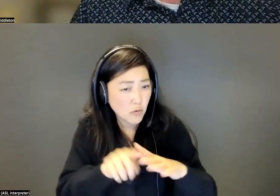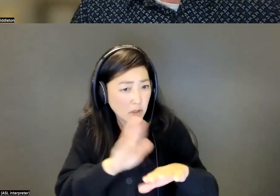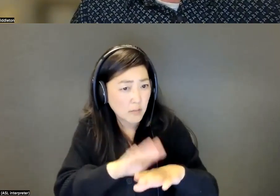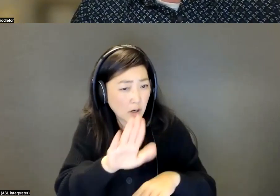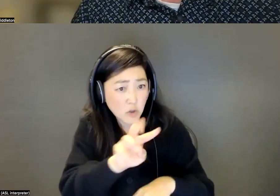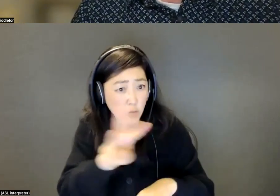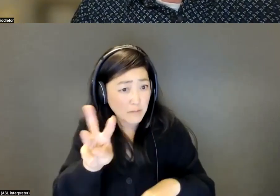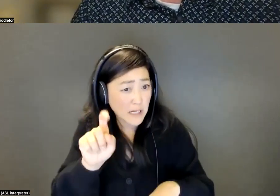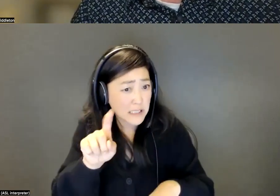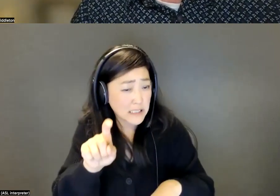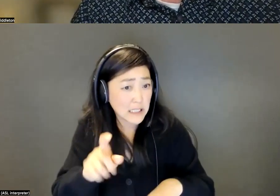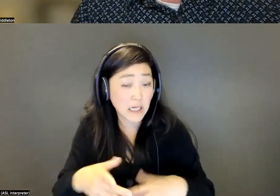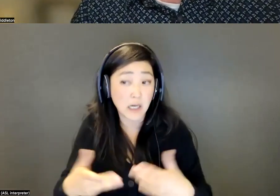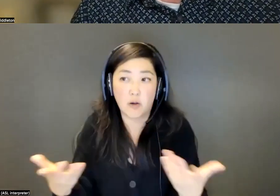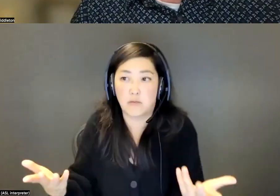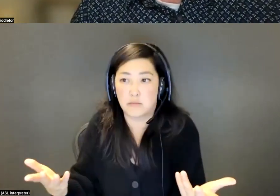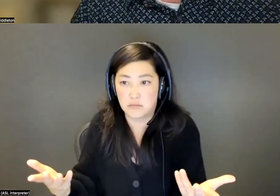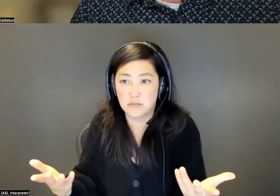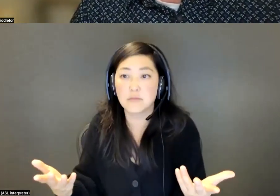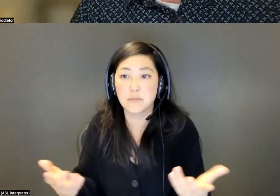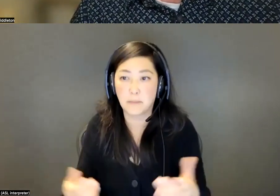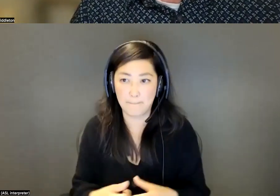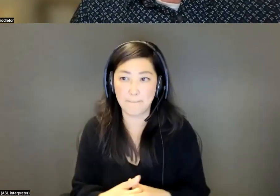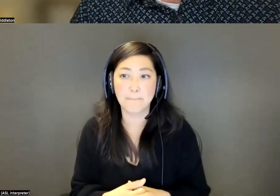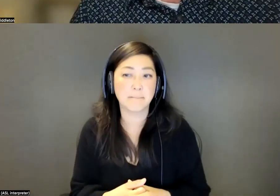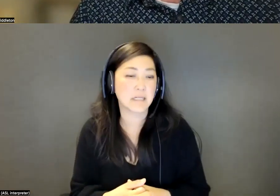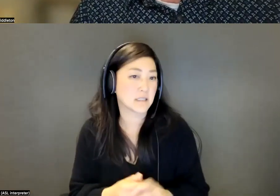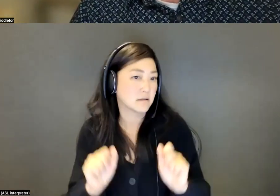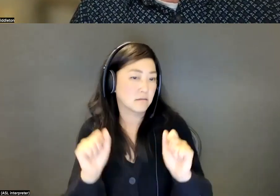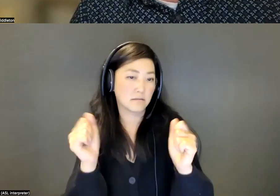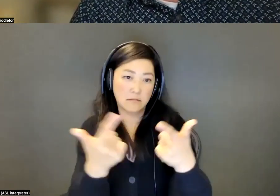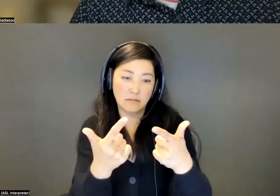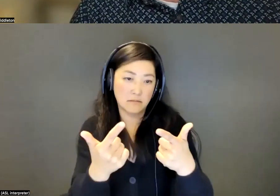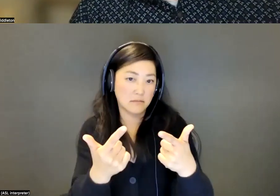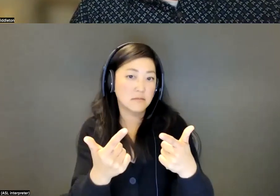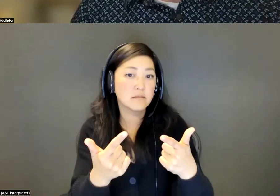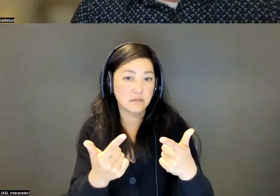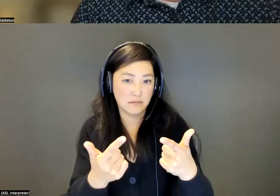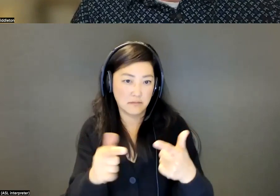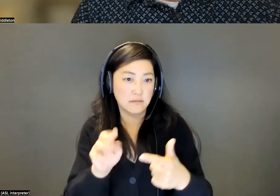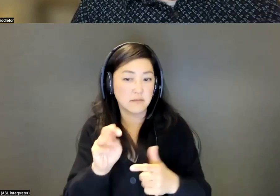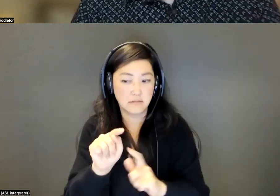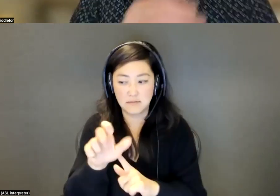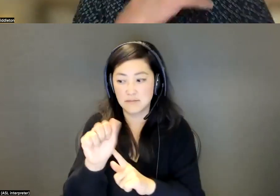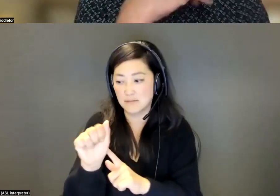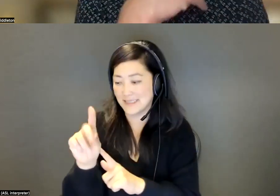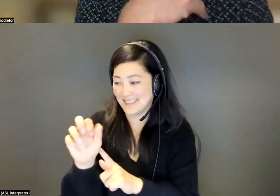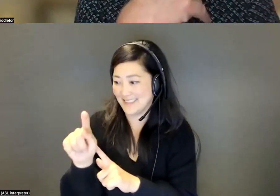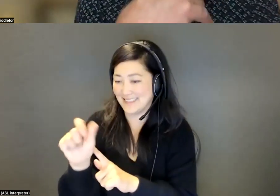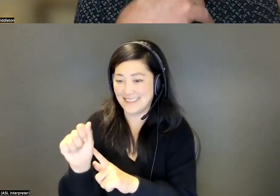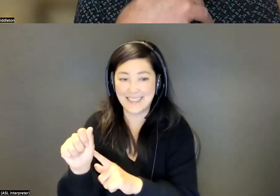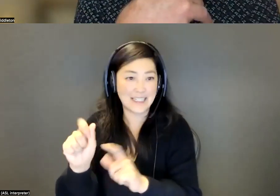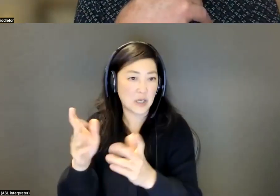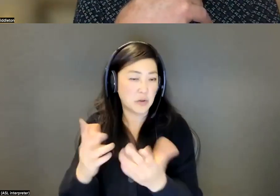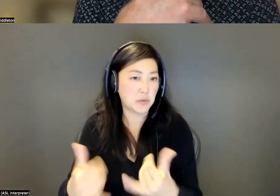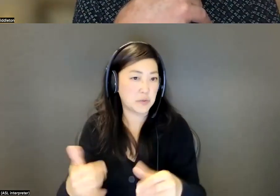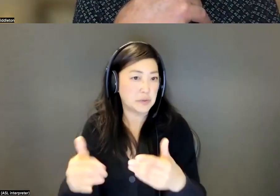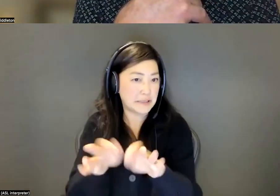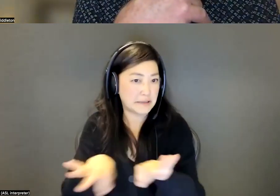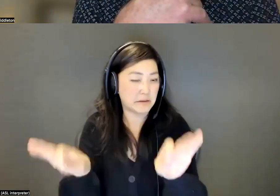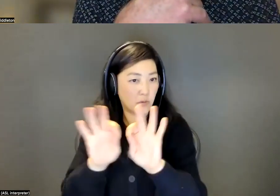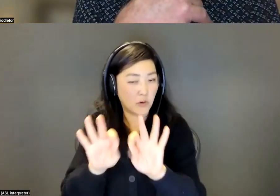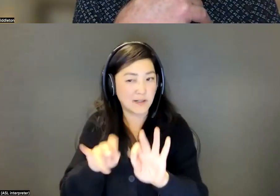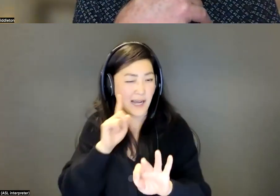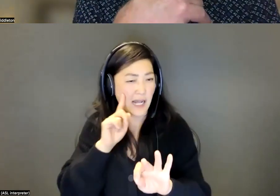Kieron: Well, all metadata is hugely important. I think different websites will value different